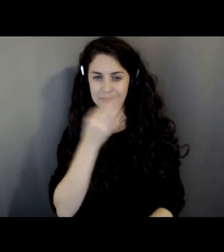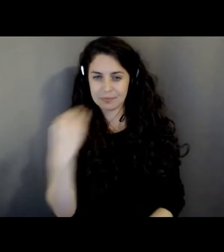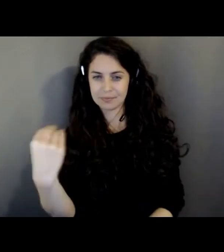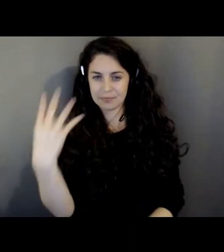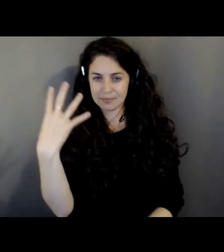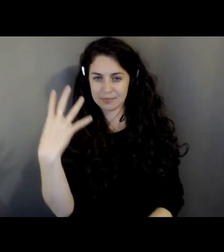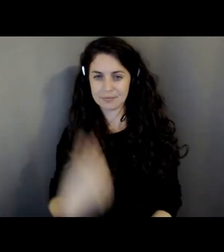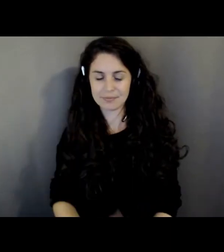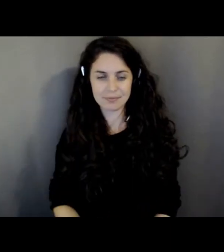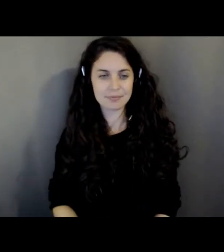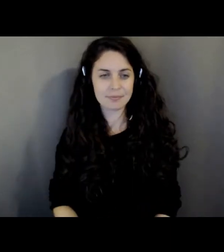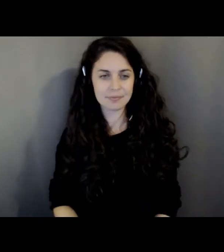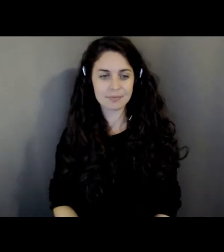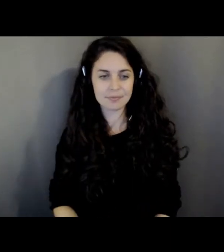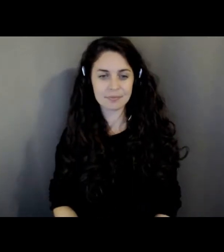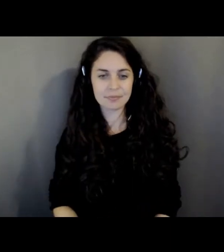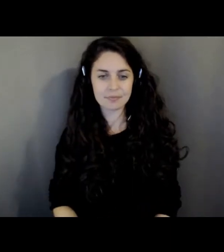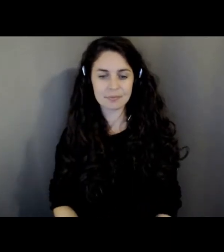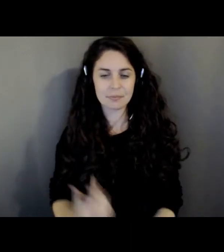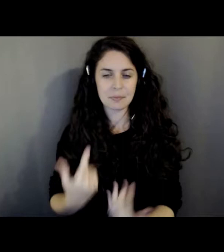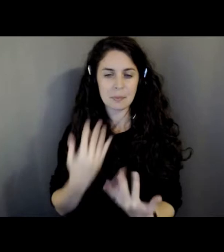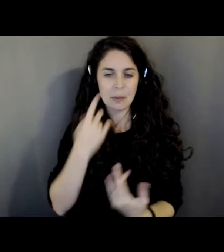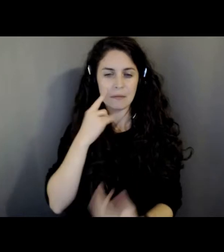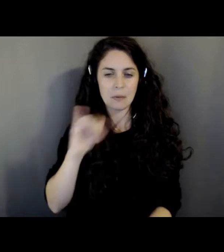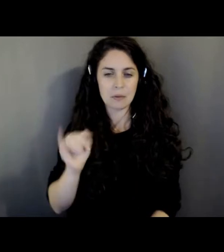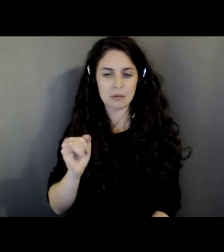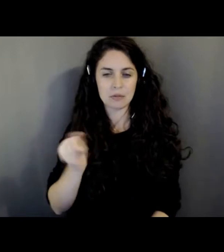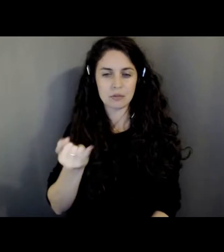And while he's joining, I want to share just a bit from his bio,